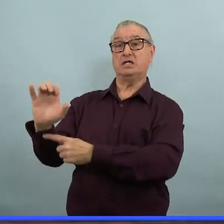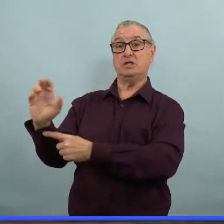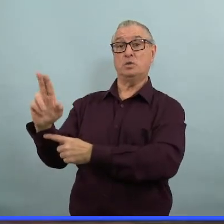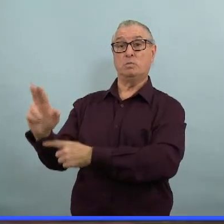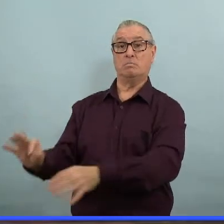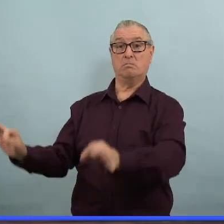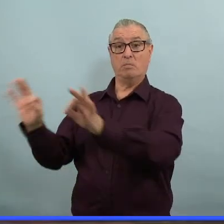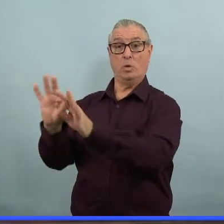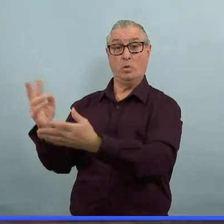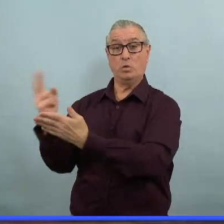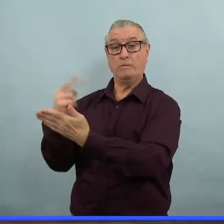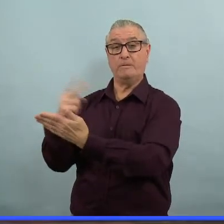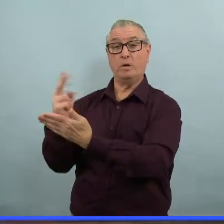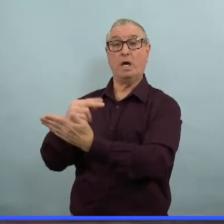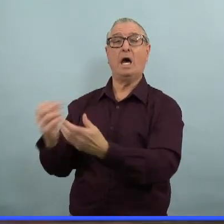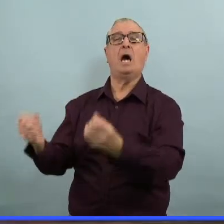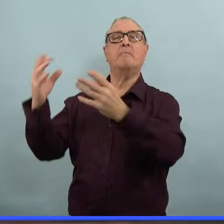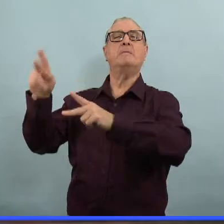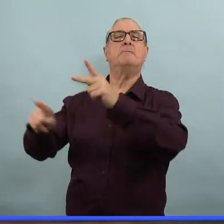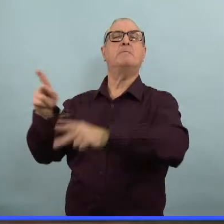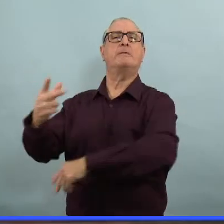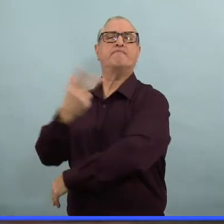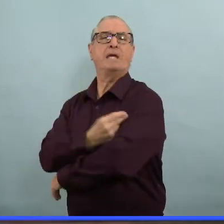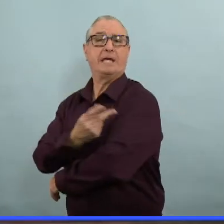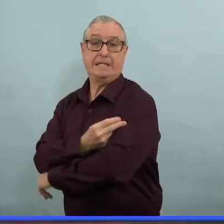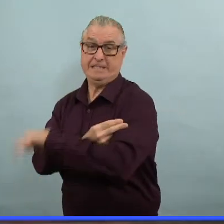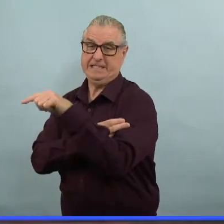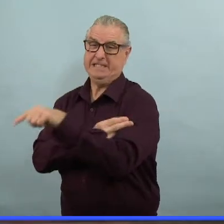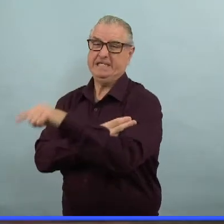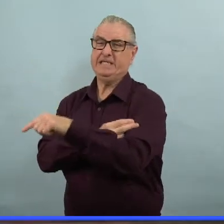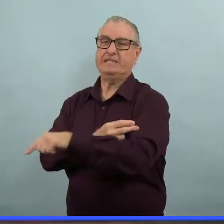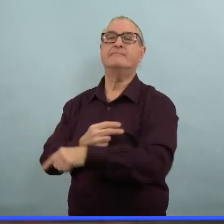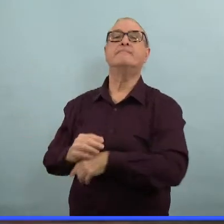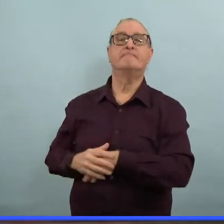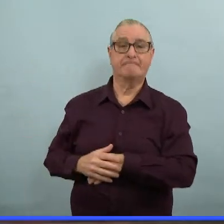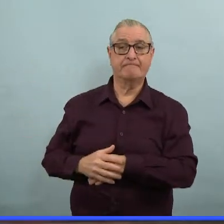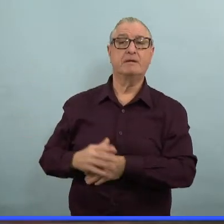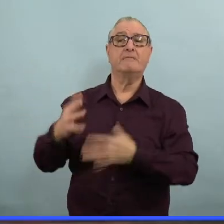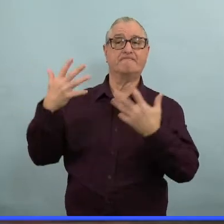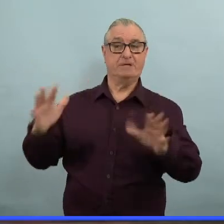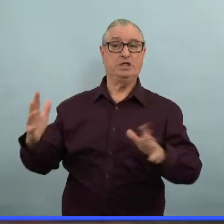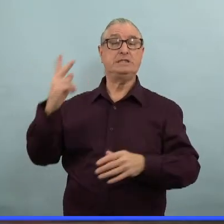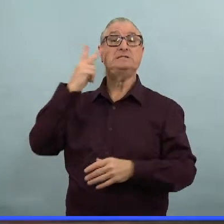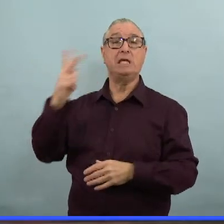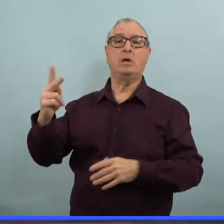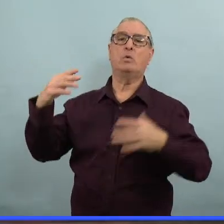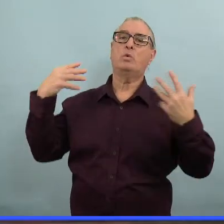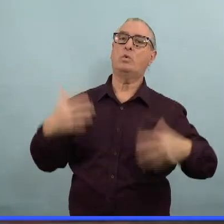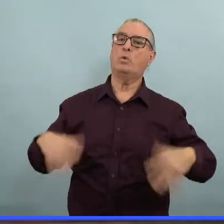we see the the benefits of vaccination still protecting against severe outcomes